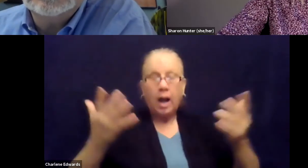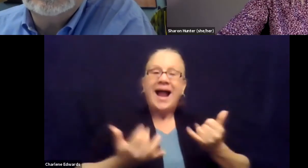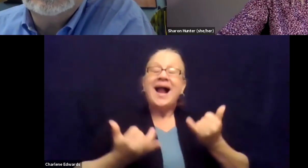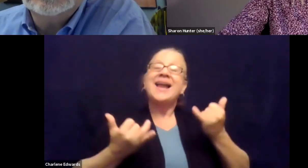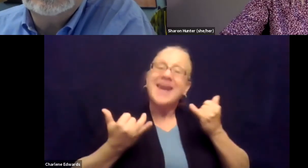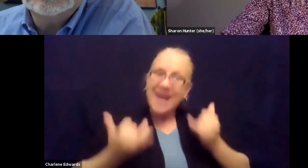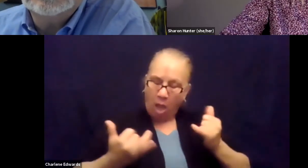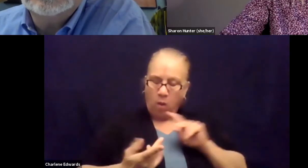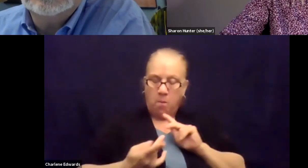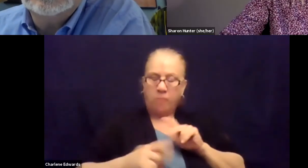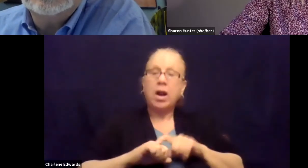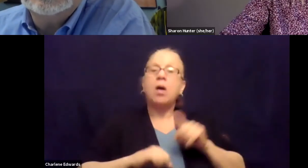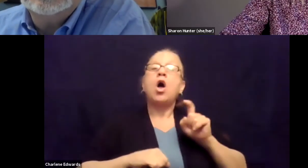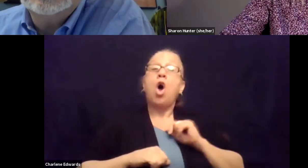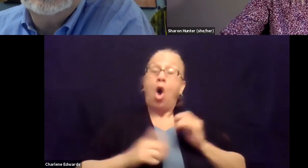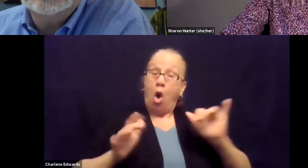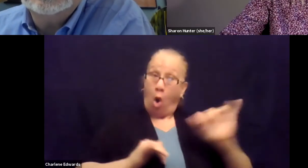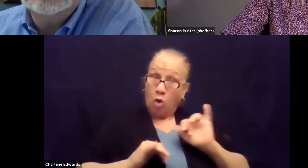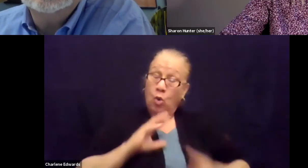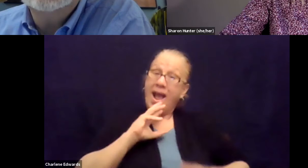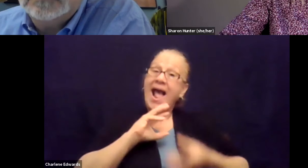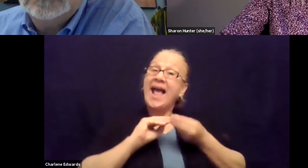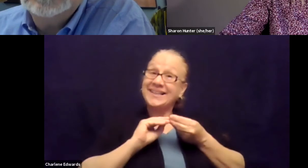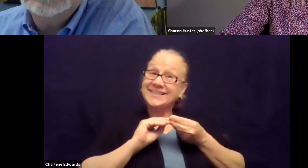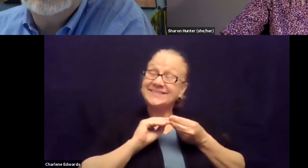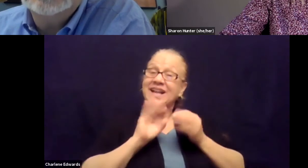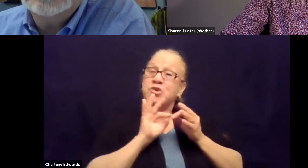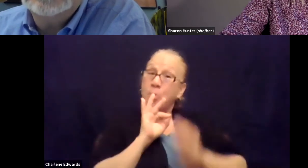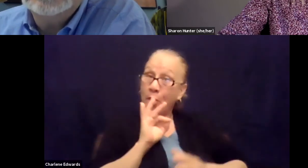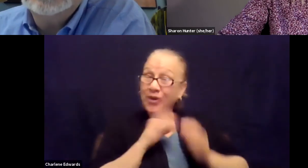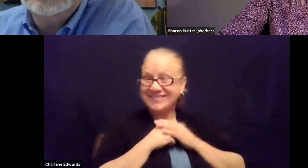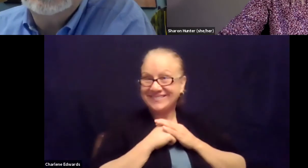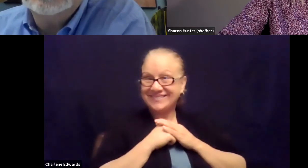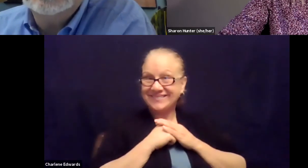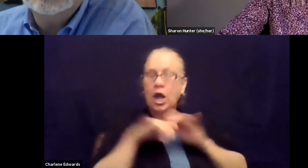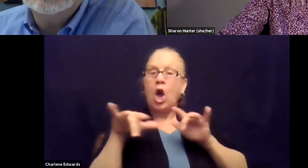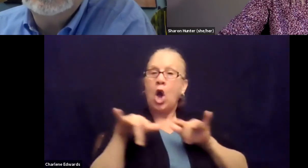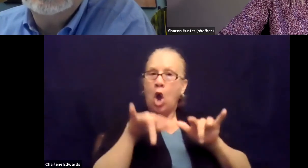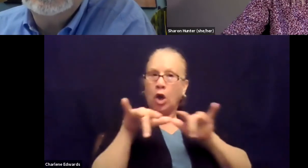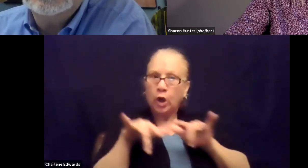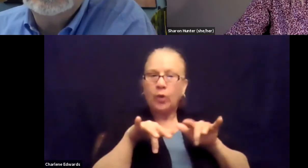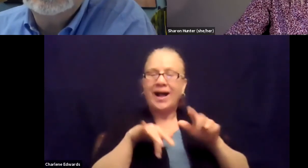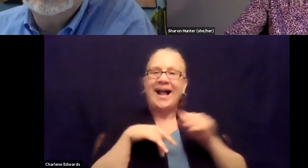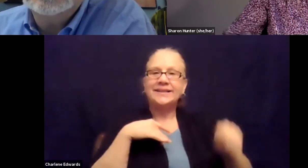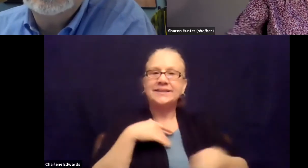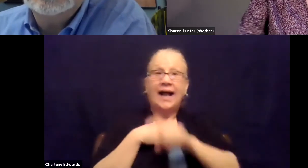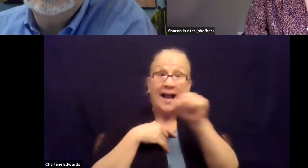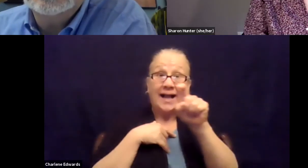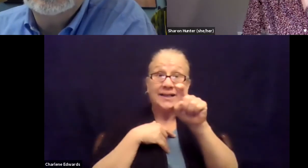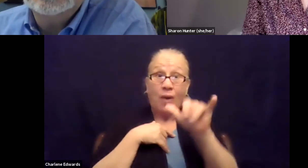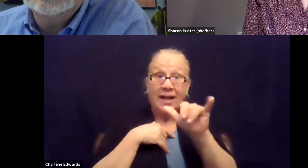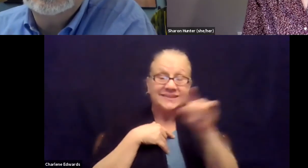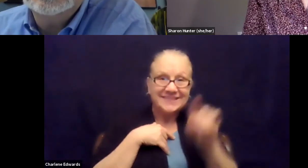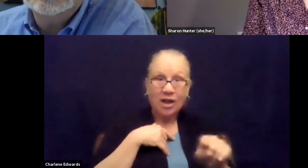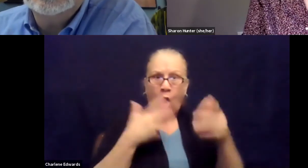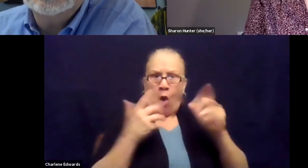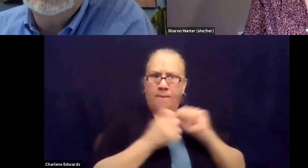to say, we also added an ASL interpreter, because we're already making changes, you may as well